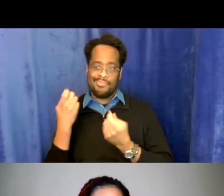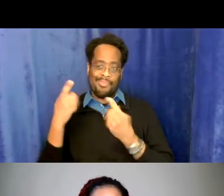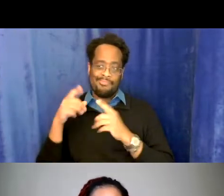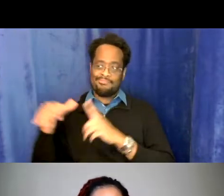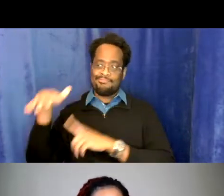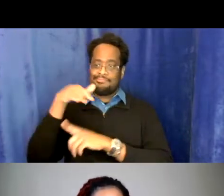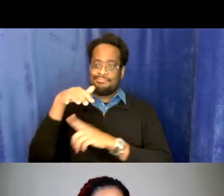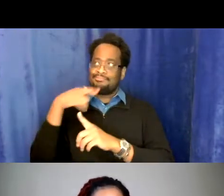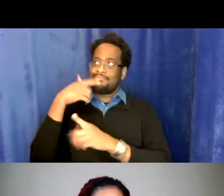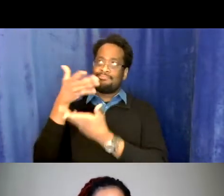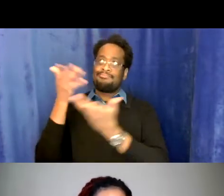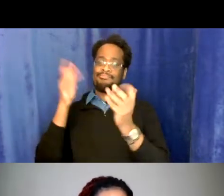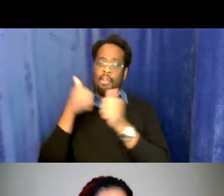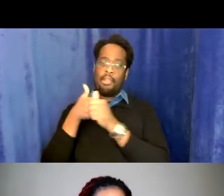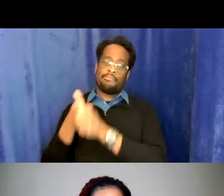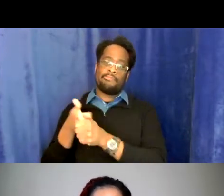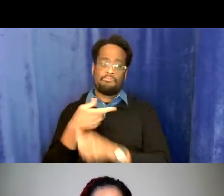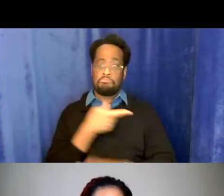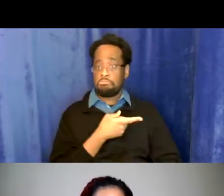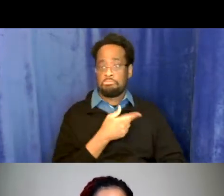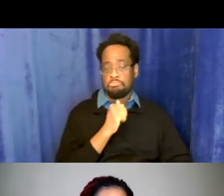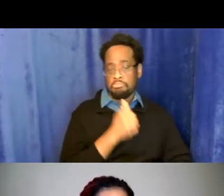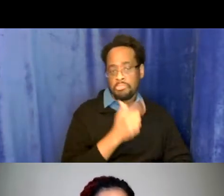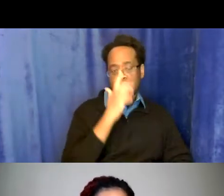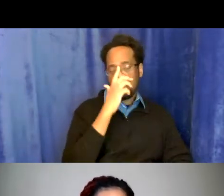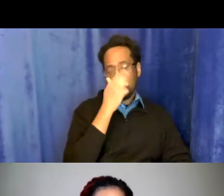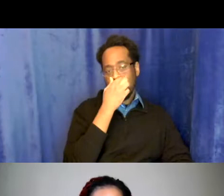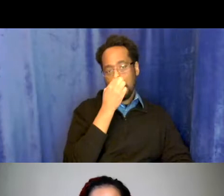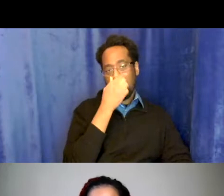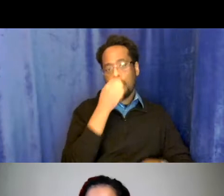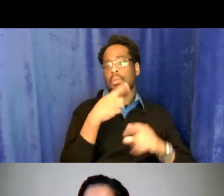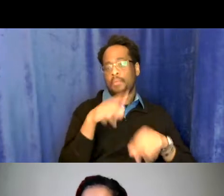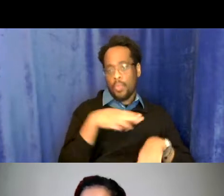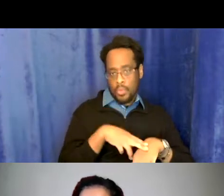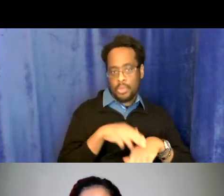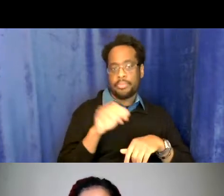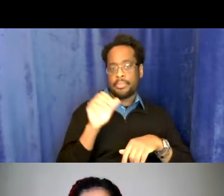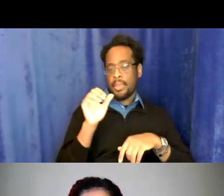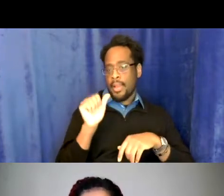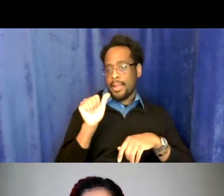so we do see the use of lips depending on the environment but some older we do not see more